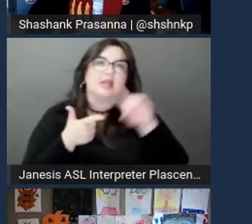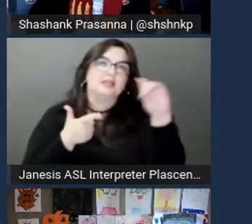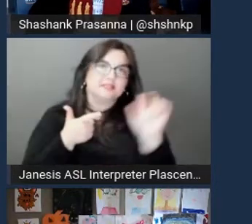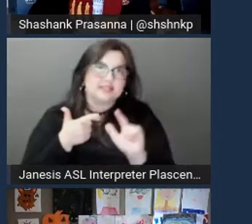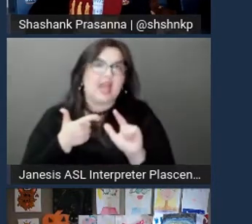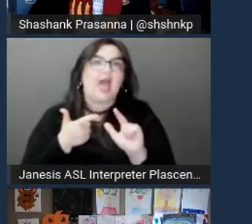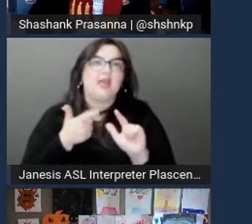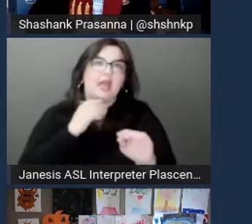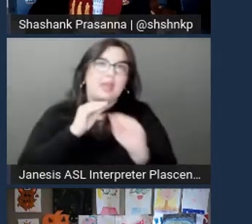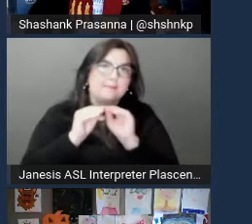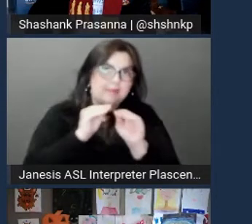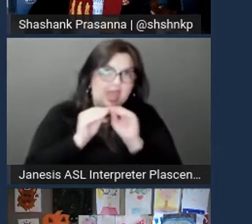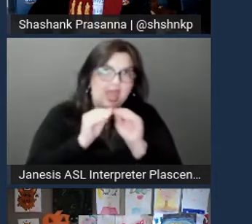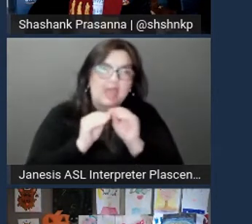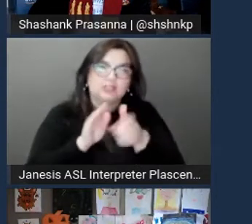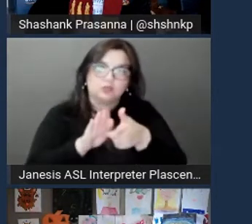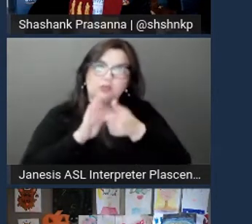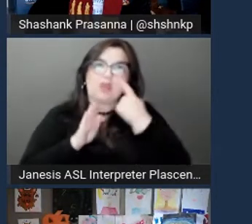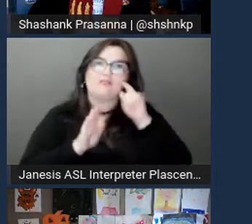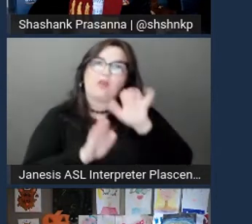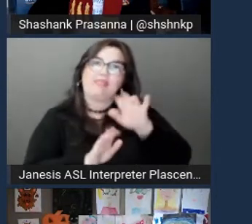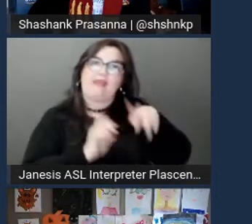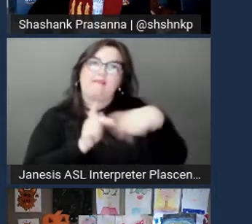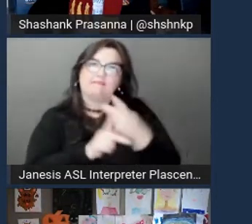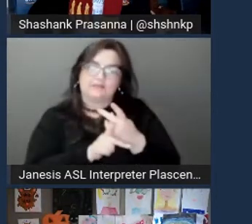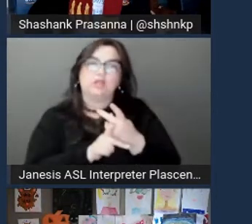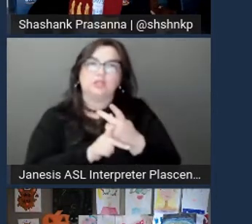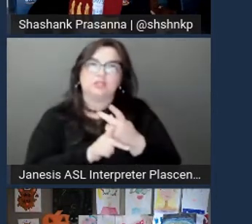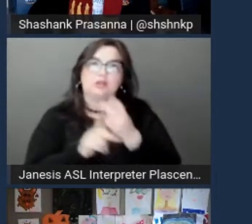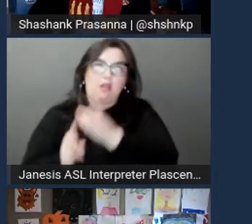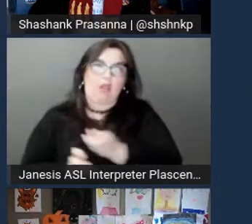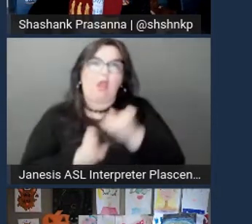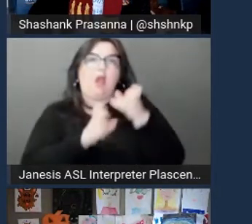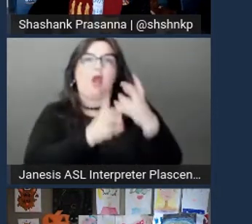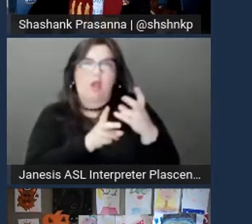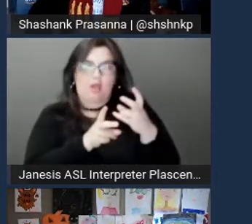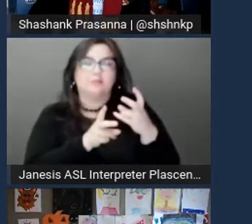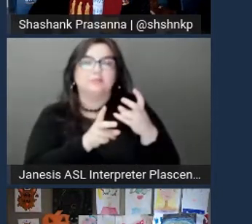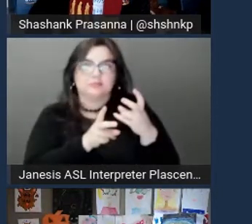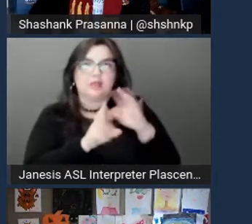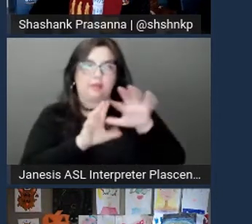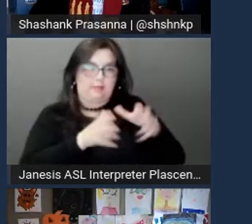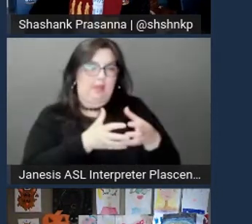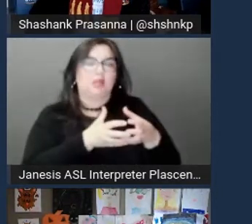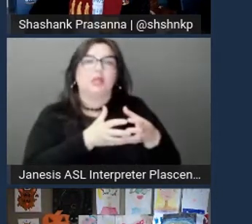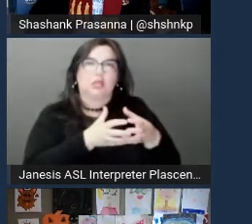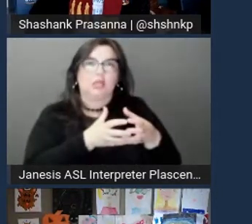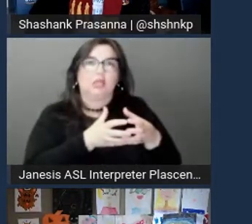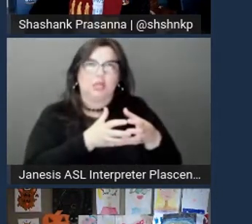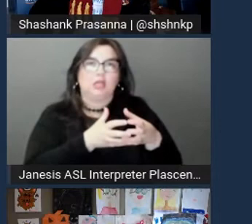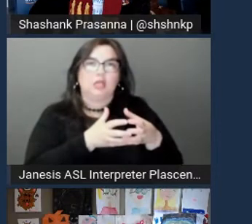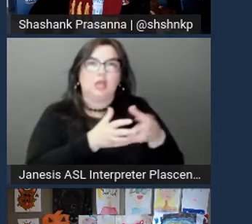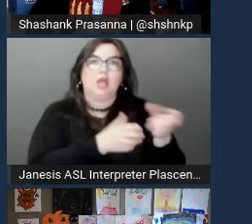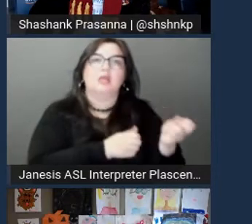for the Custom Engine Version, upload this installation media into the S3 bucket, and then comes and creates the engine version.